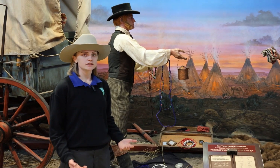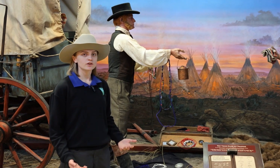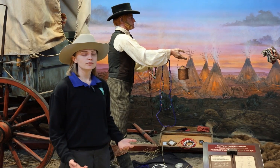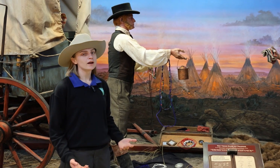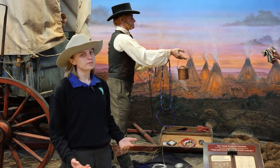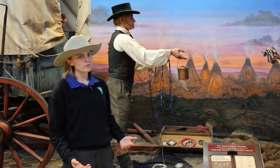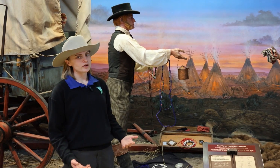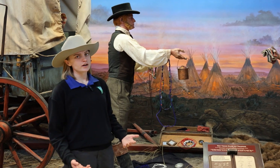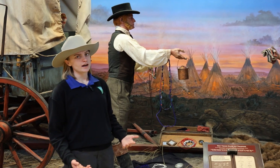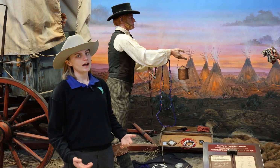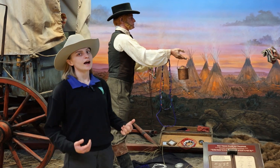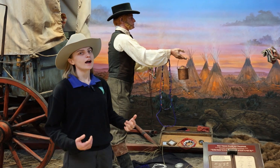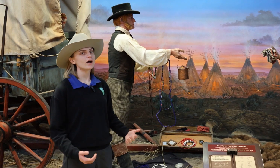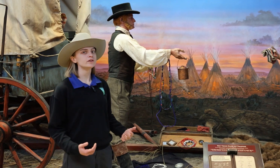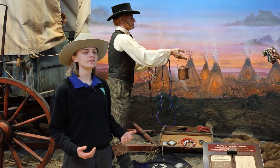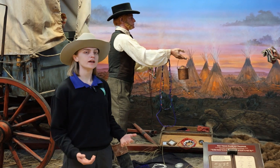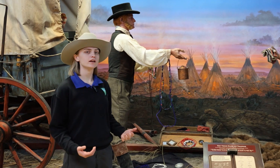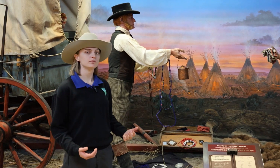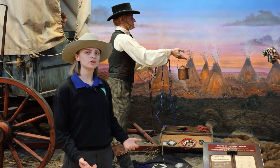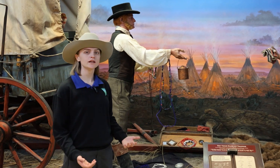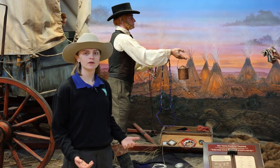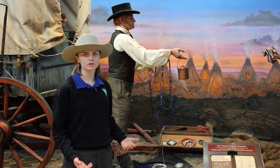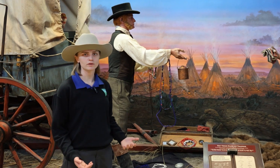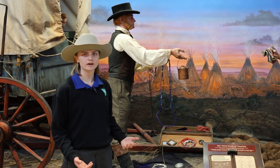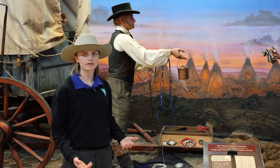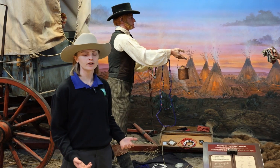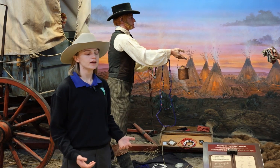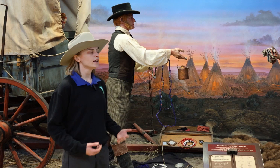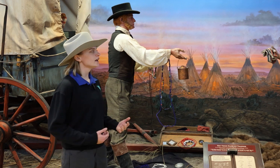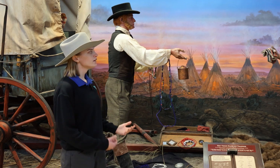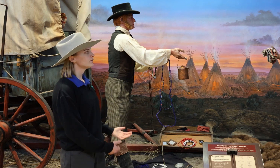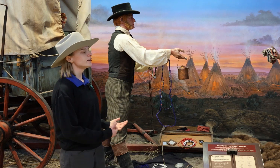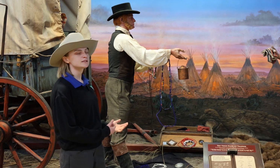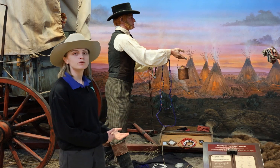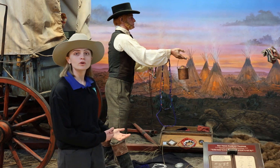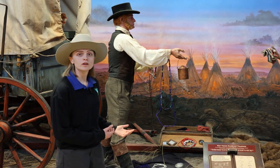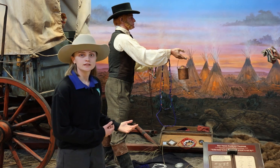And so you might be wondering- How did they communicate with one another if they spoke